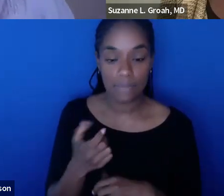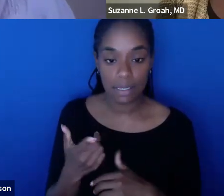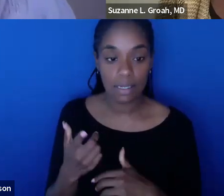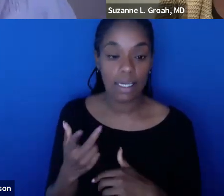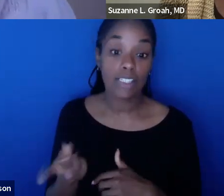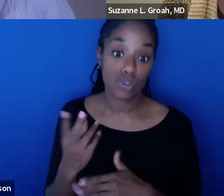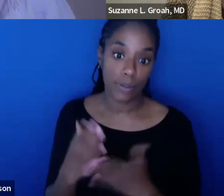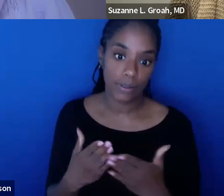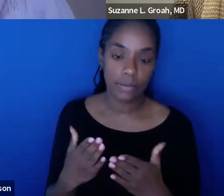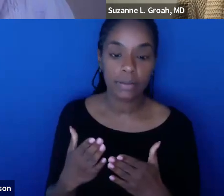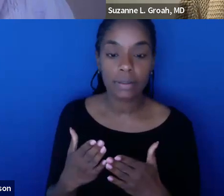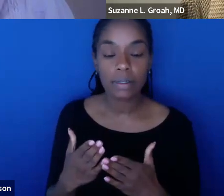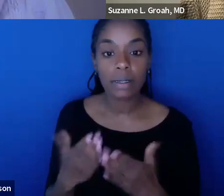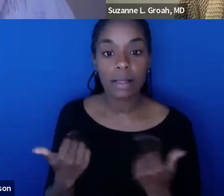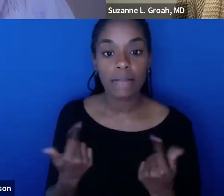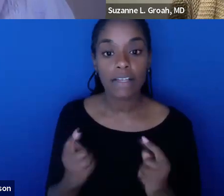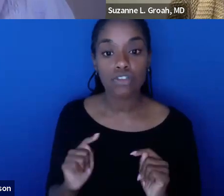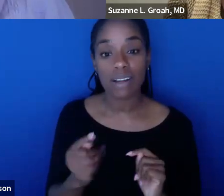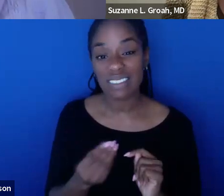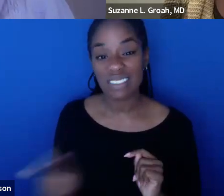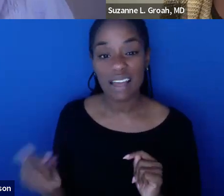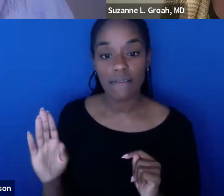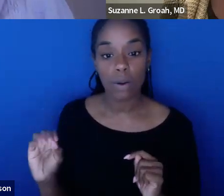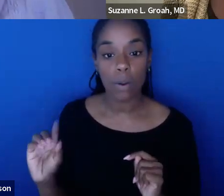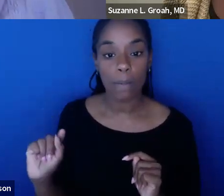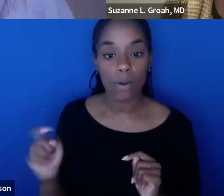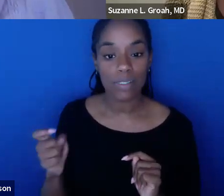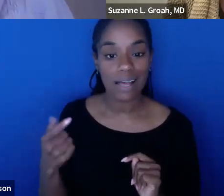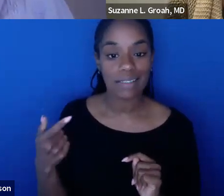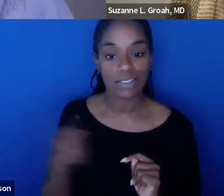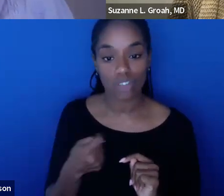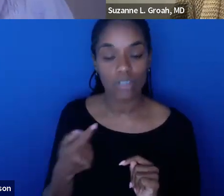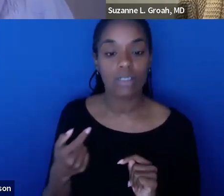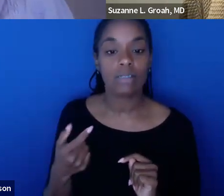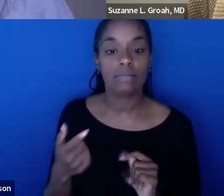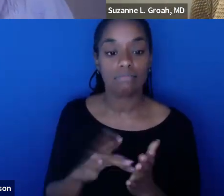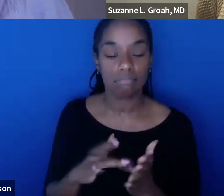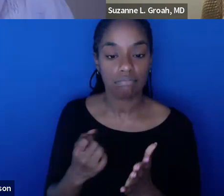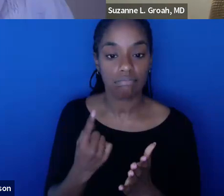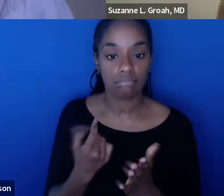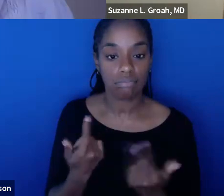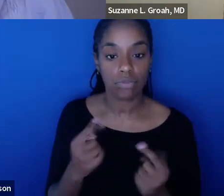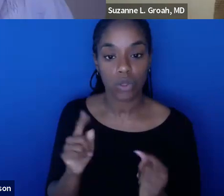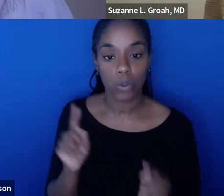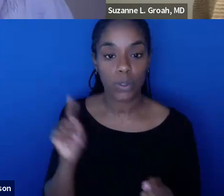So they tried several Botox injections and take medication to reduce the spasm with no avail.